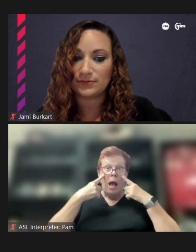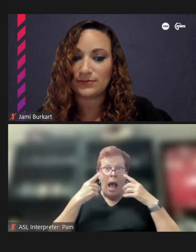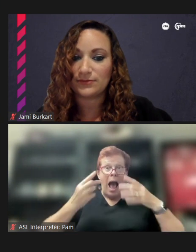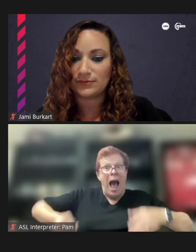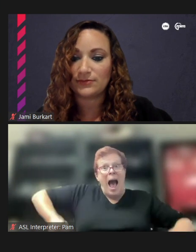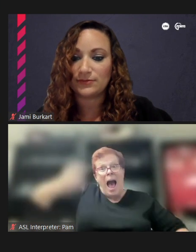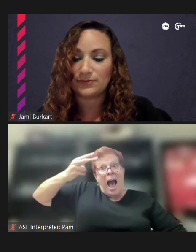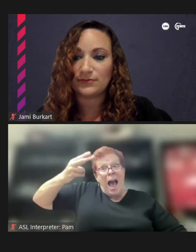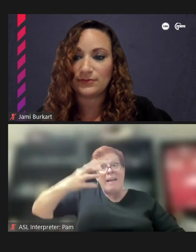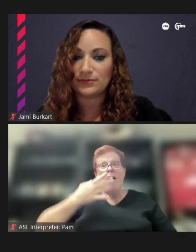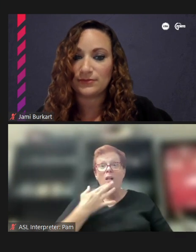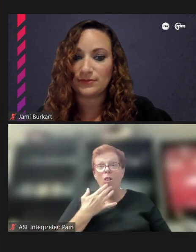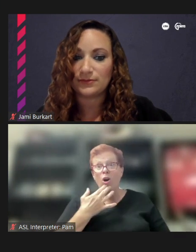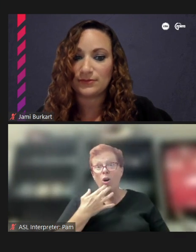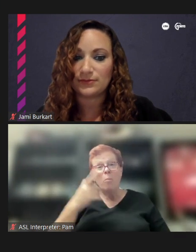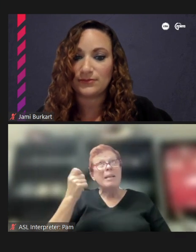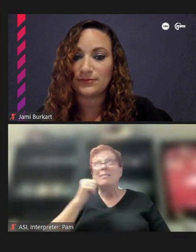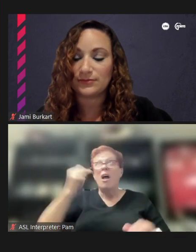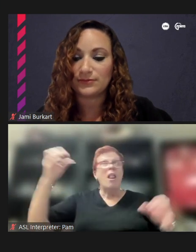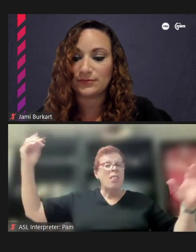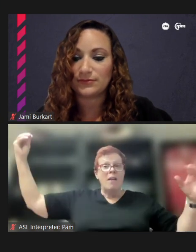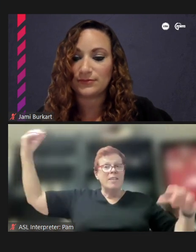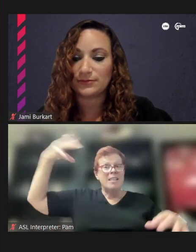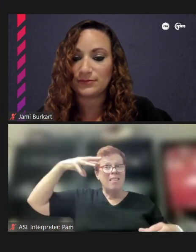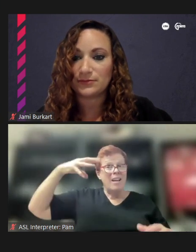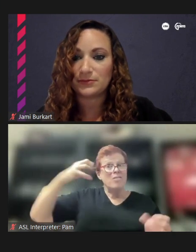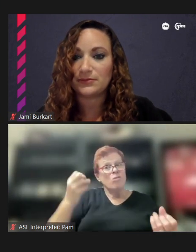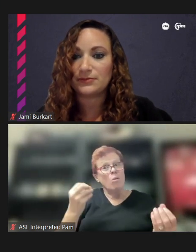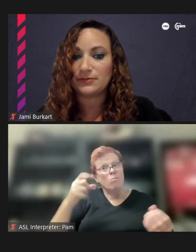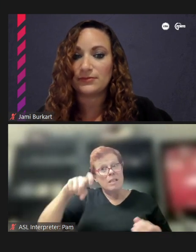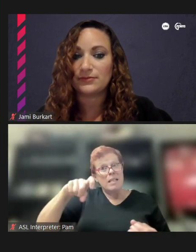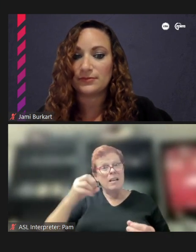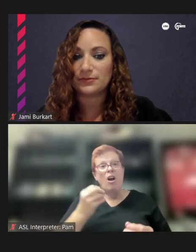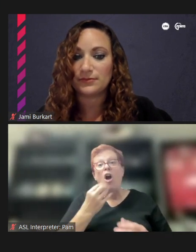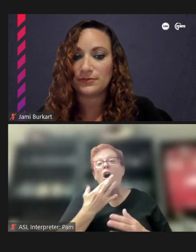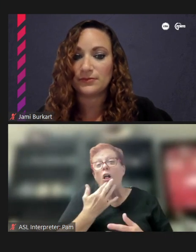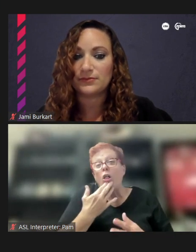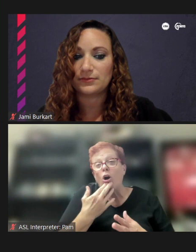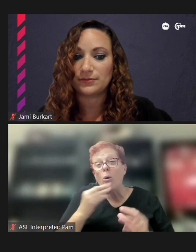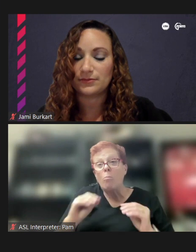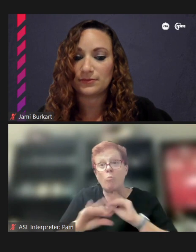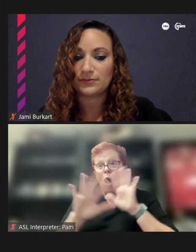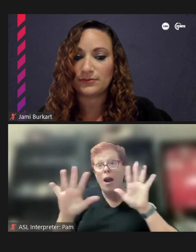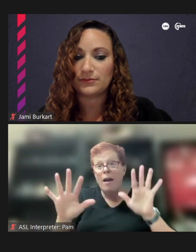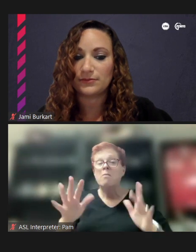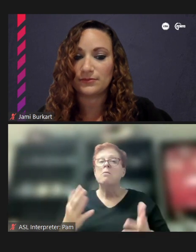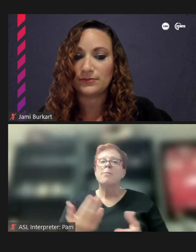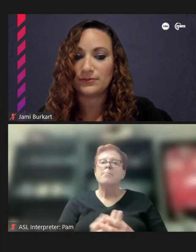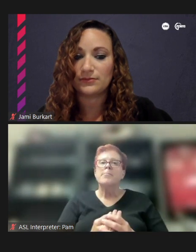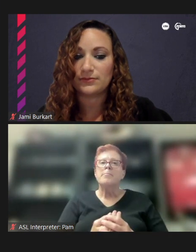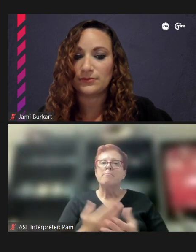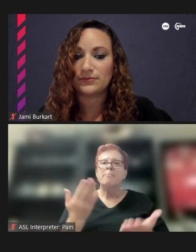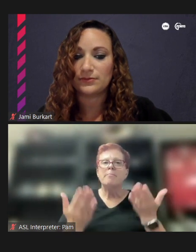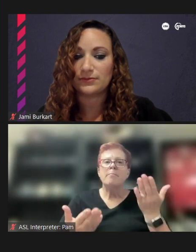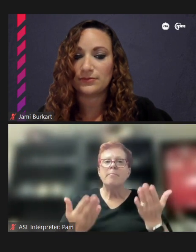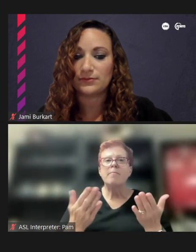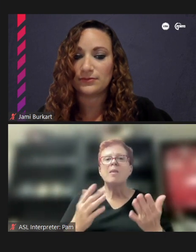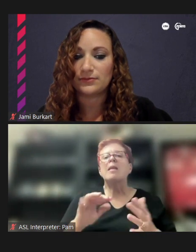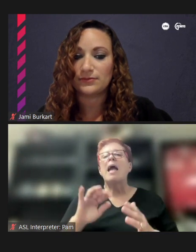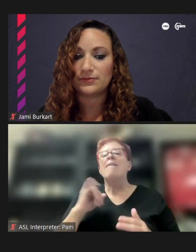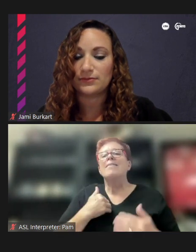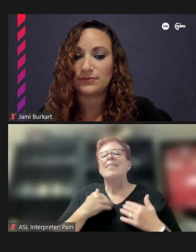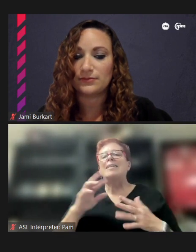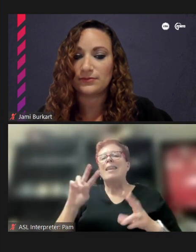so it's not in a lot of sunlight. I think it just needs to have the suggestion, respectfully,